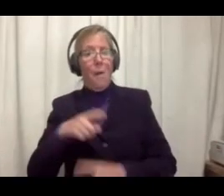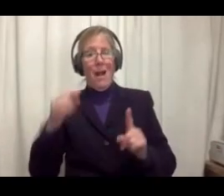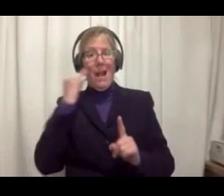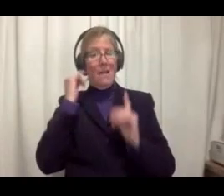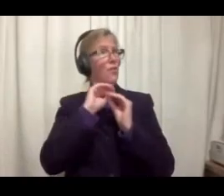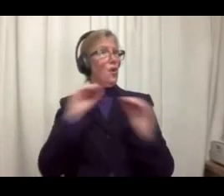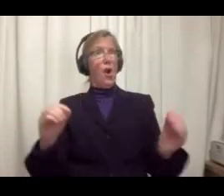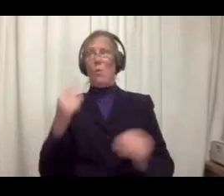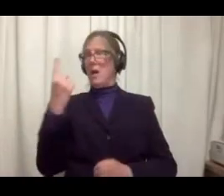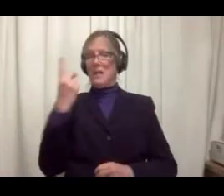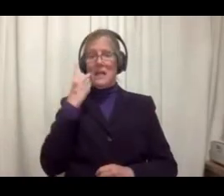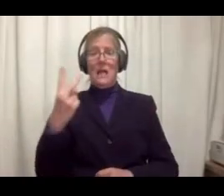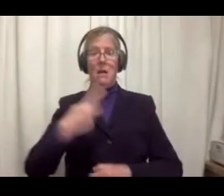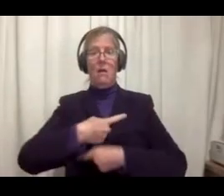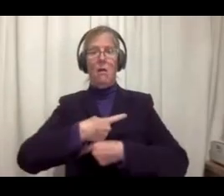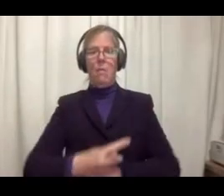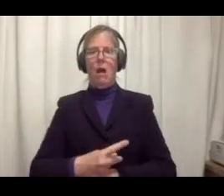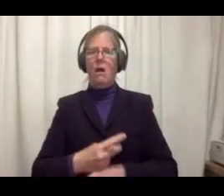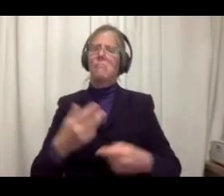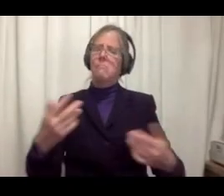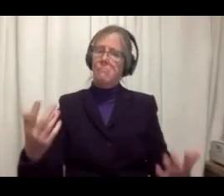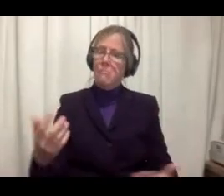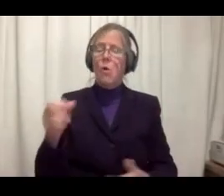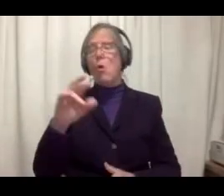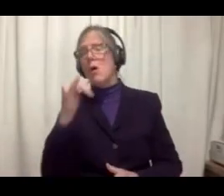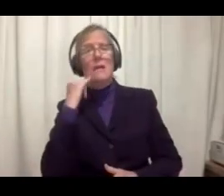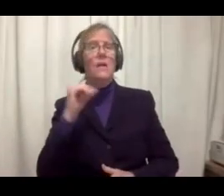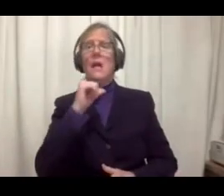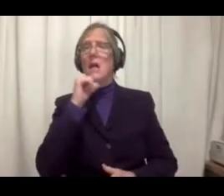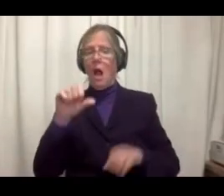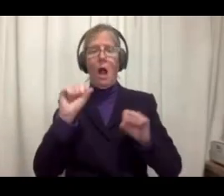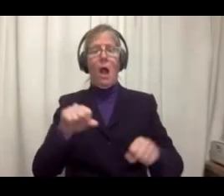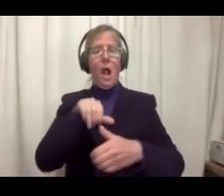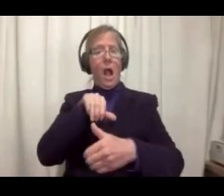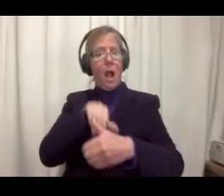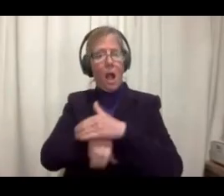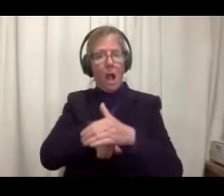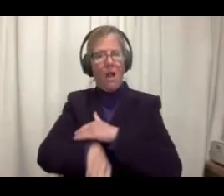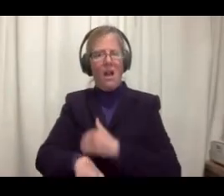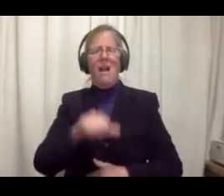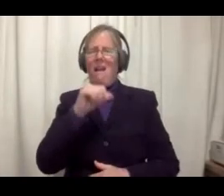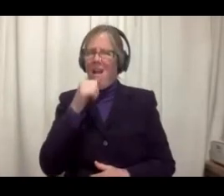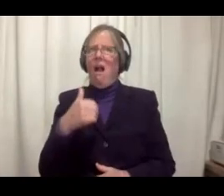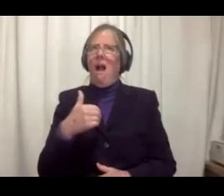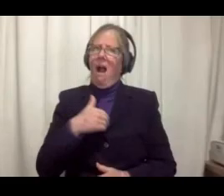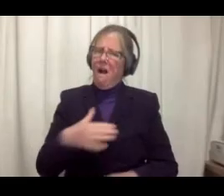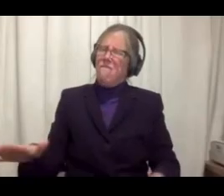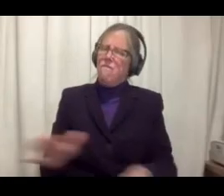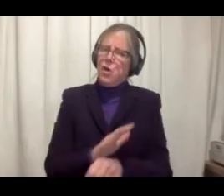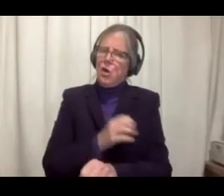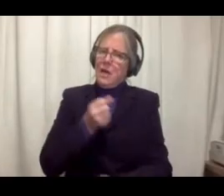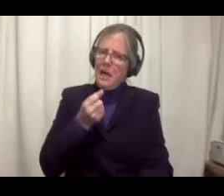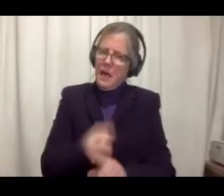In this session, we’ll walk through how you can use the NCRTM not just as a place to post content,